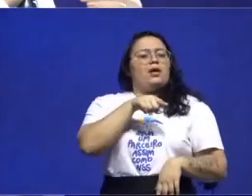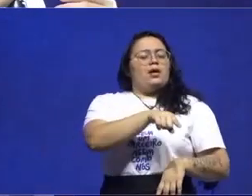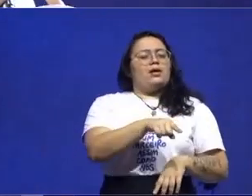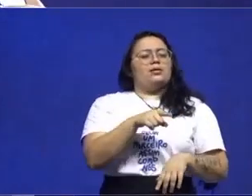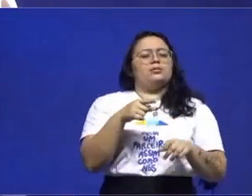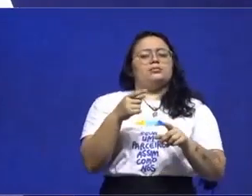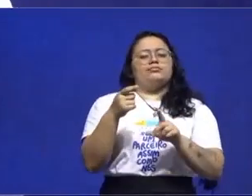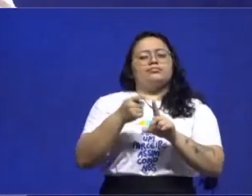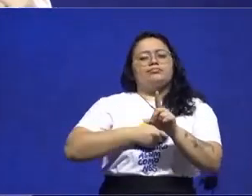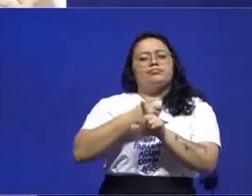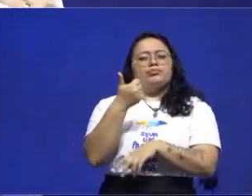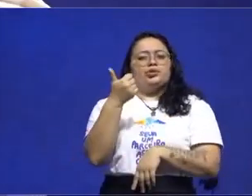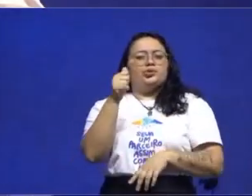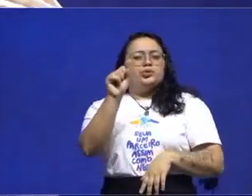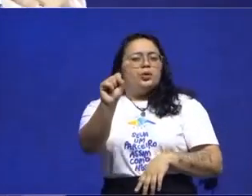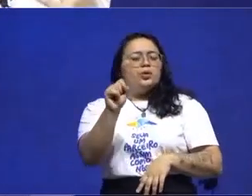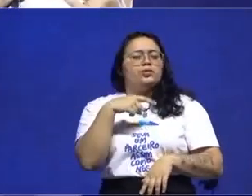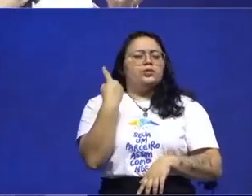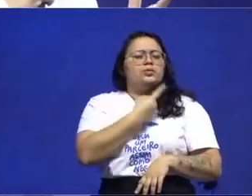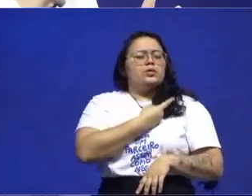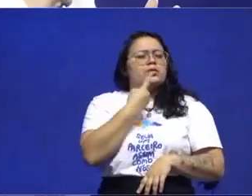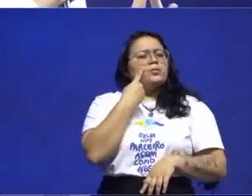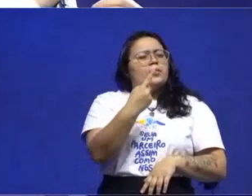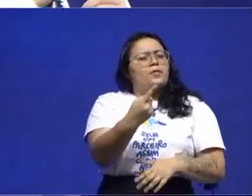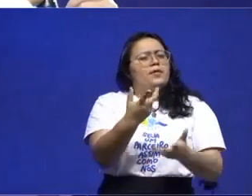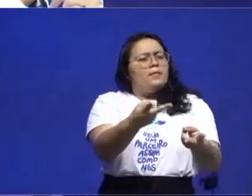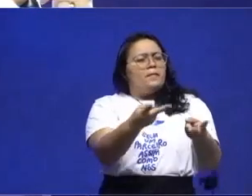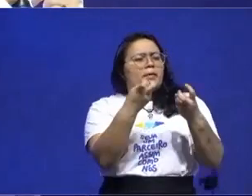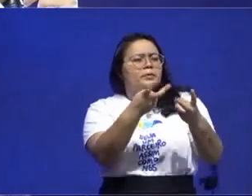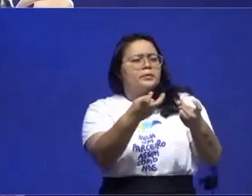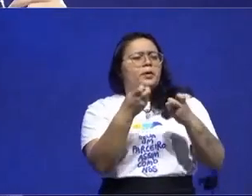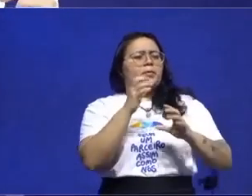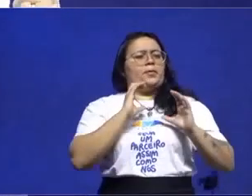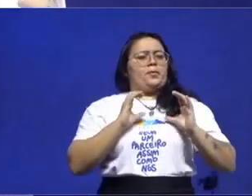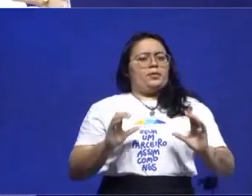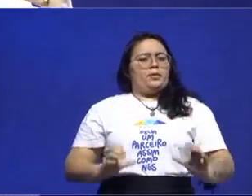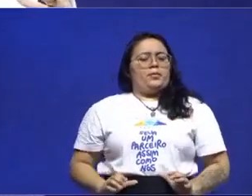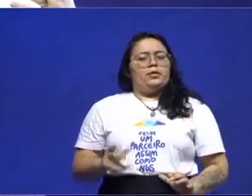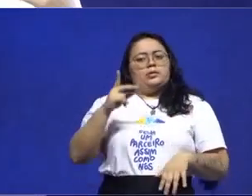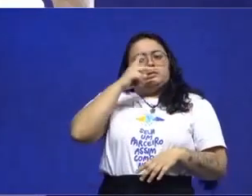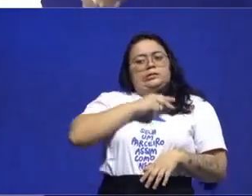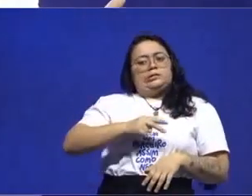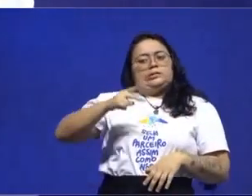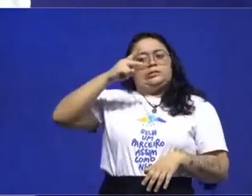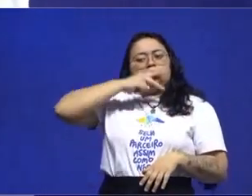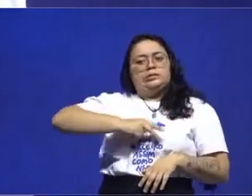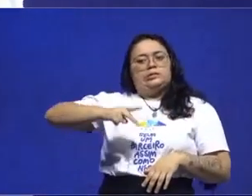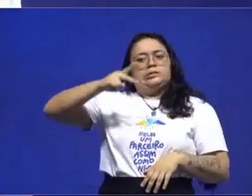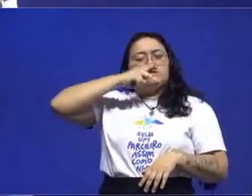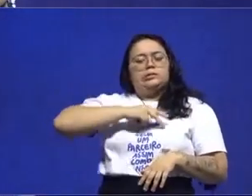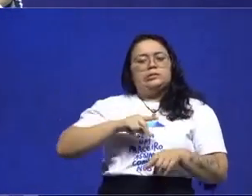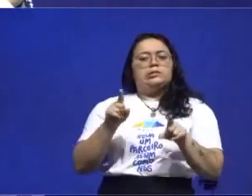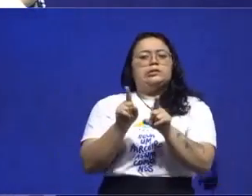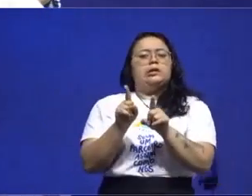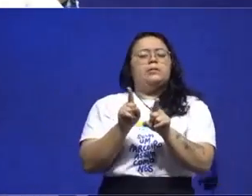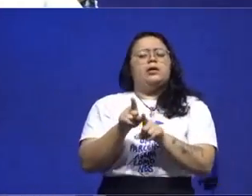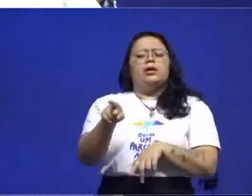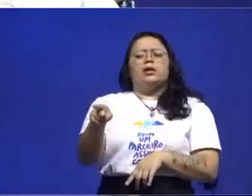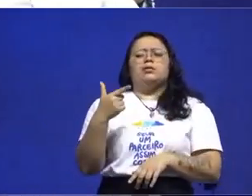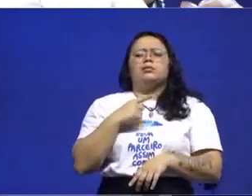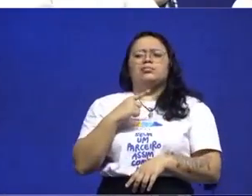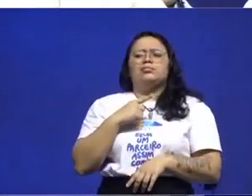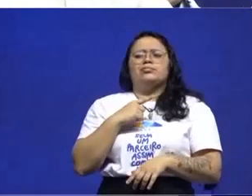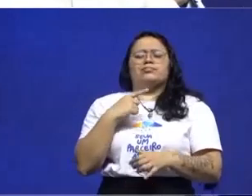already start to see a lot of repetitive behavior it is a way of playing without functionality not